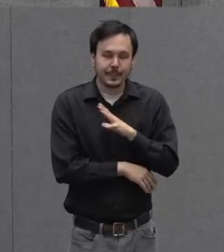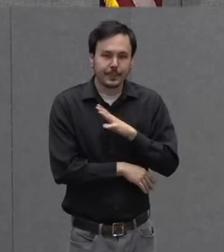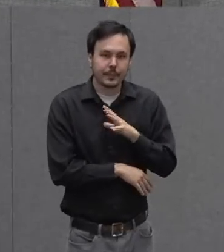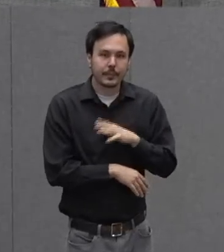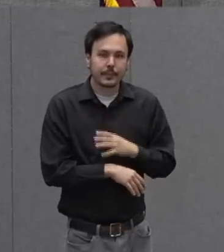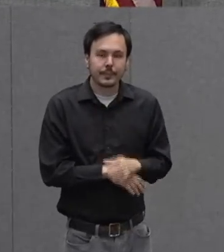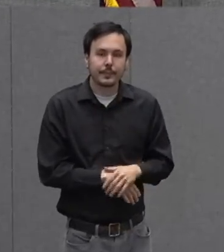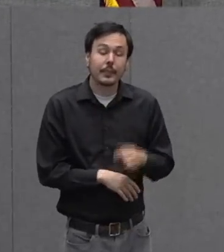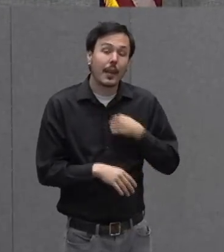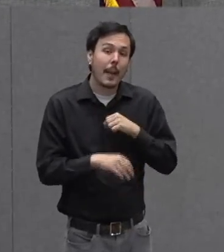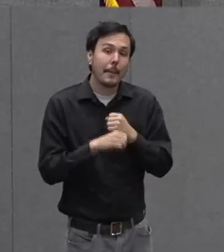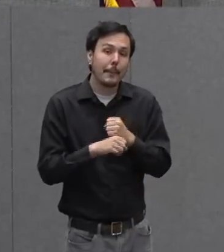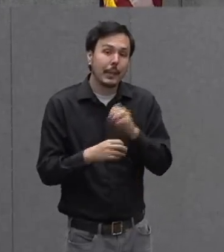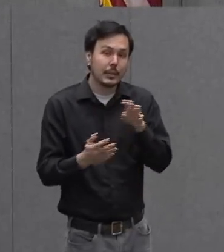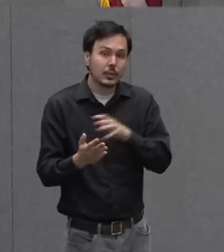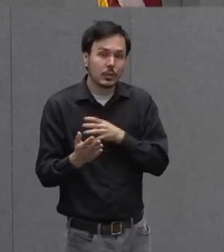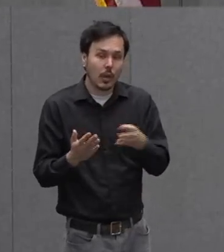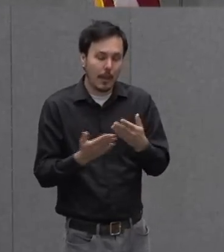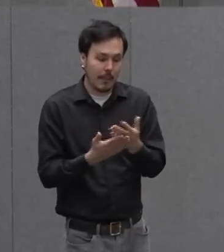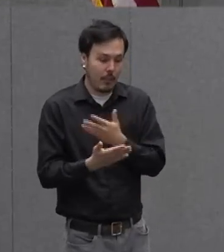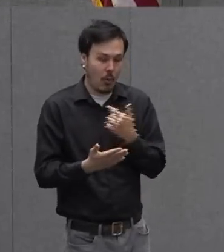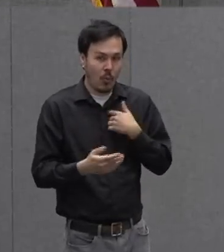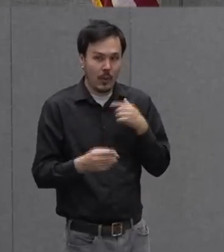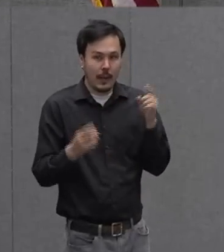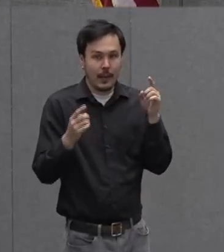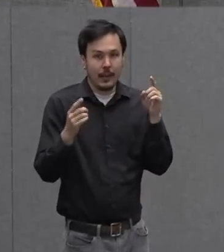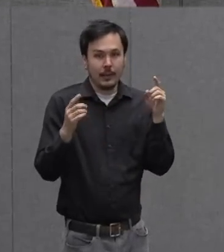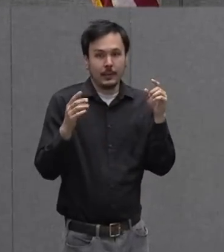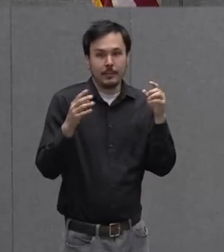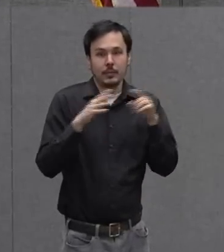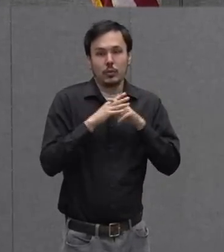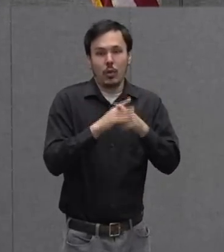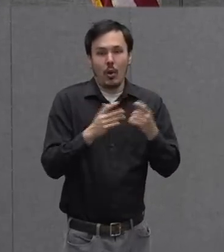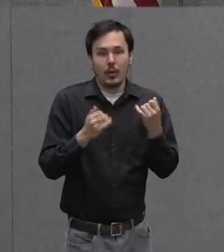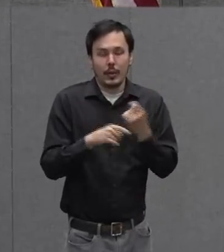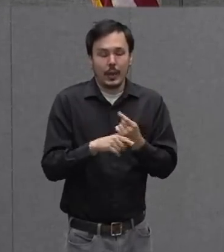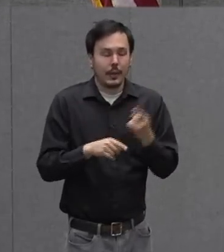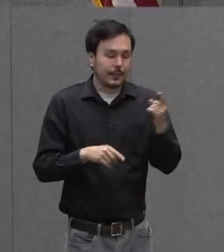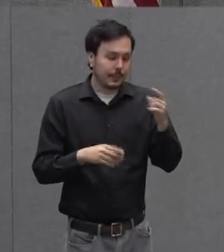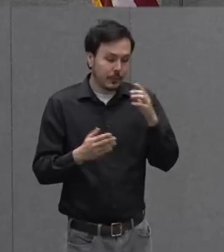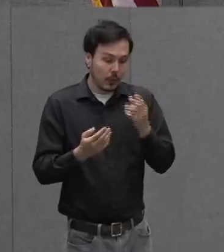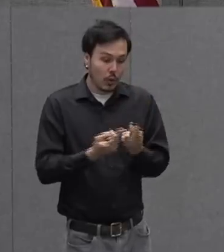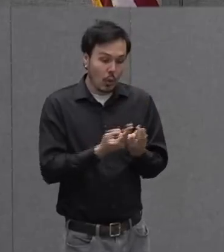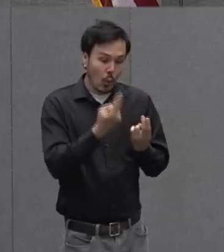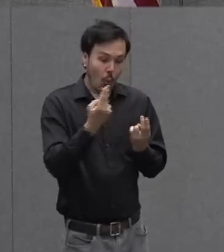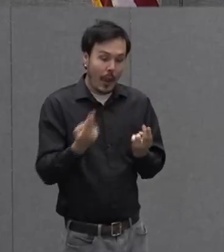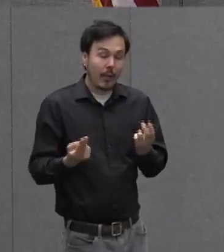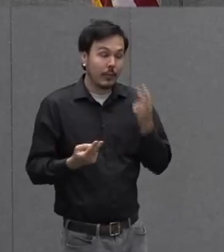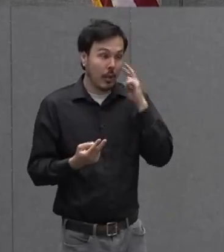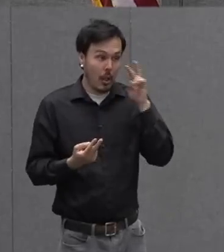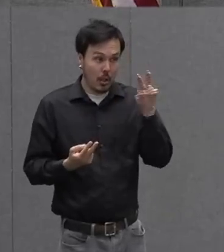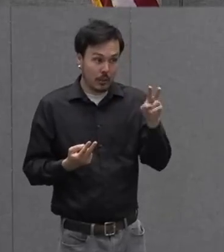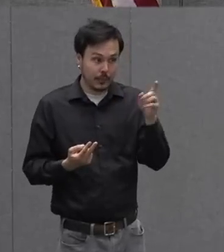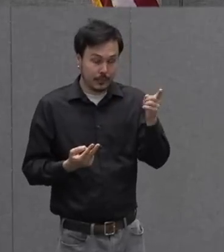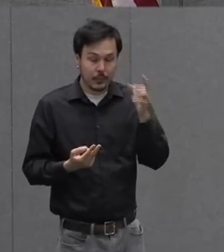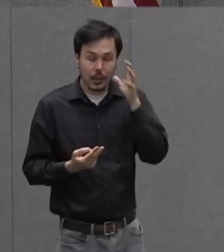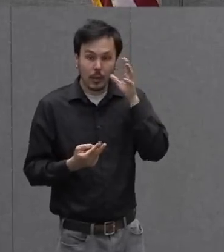I created a chart before we met today. This is a graph and our graph is over here. I'm gonna show you a couple of important things